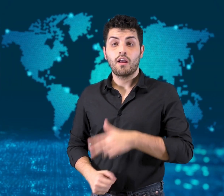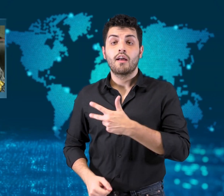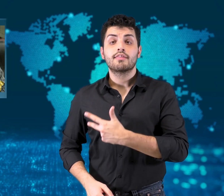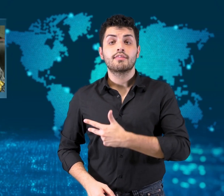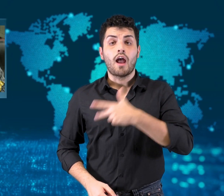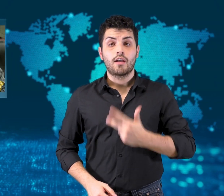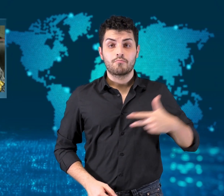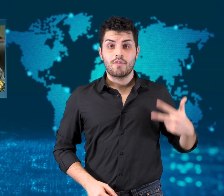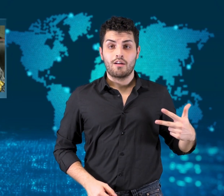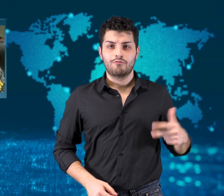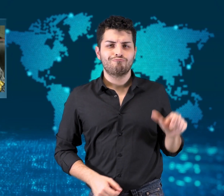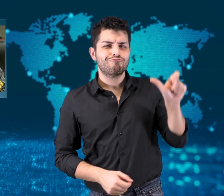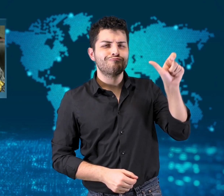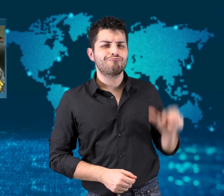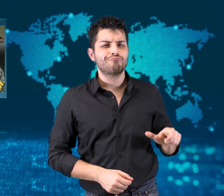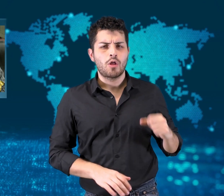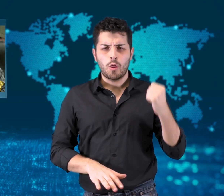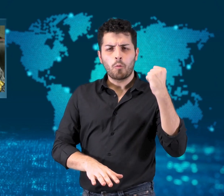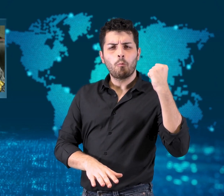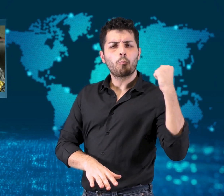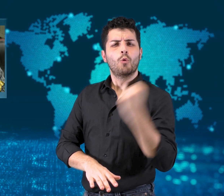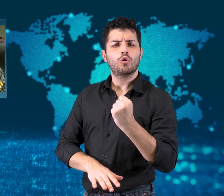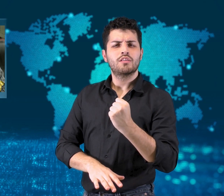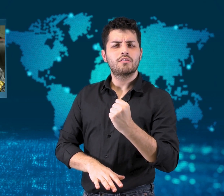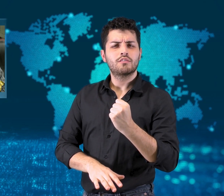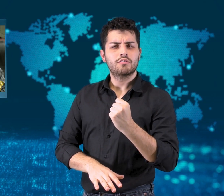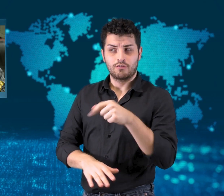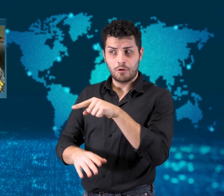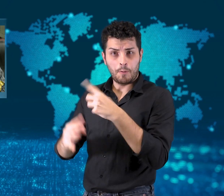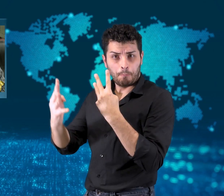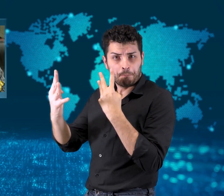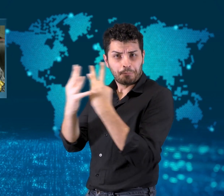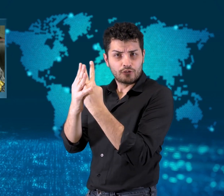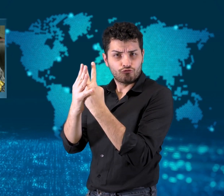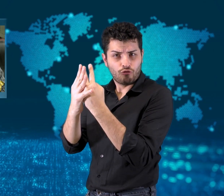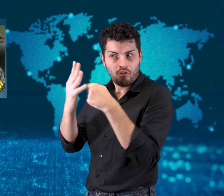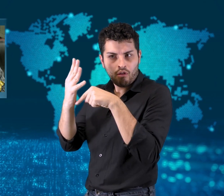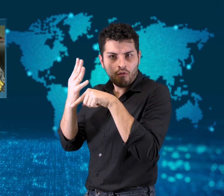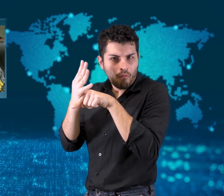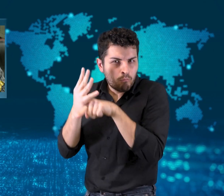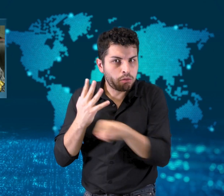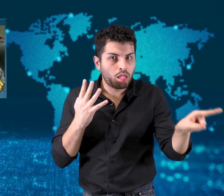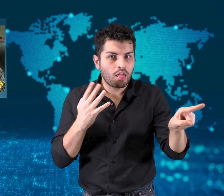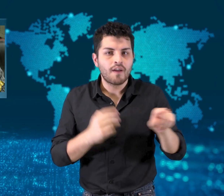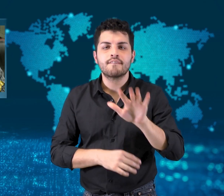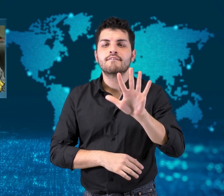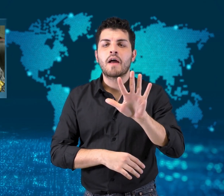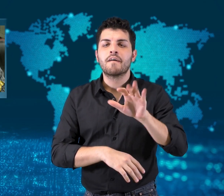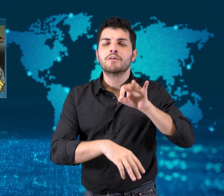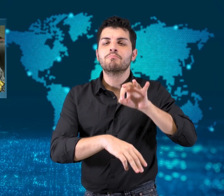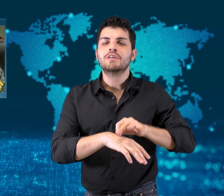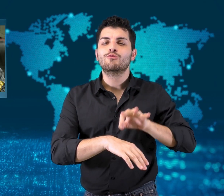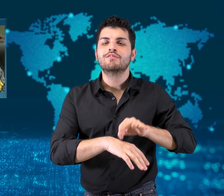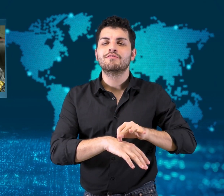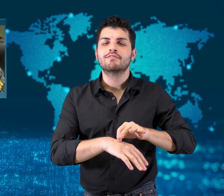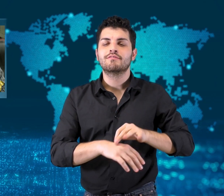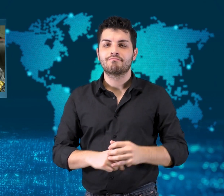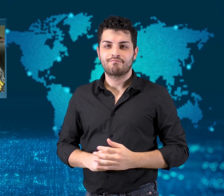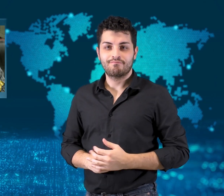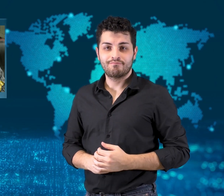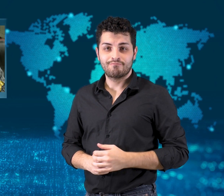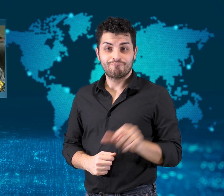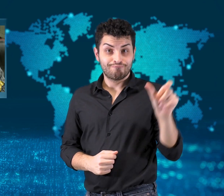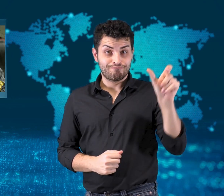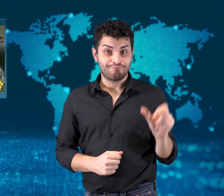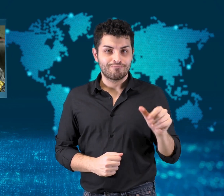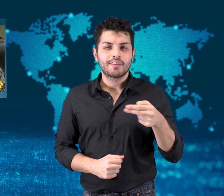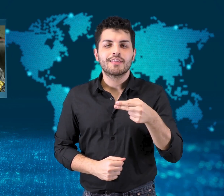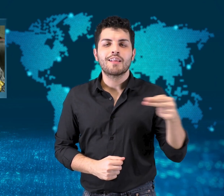[Nicola]: In Denmark, a murderer escaped from prison for five minutes.